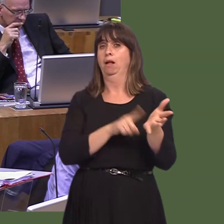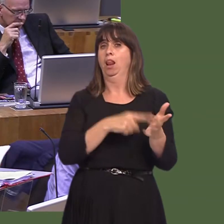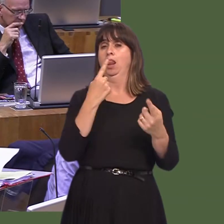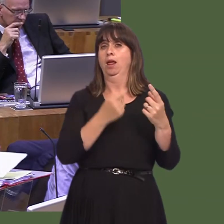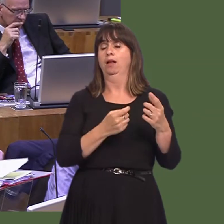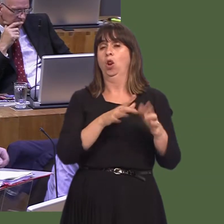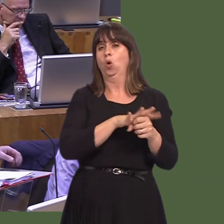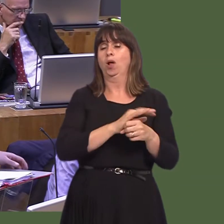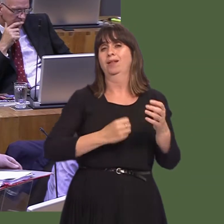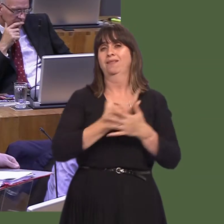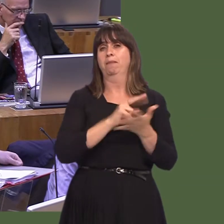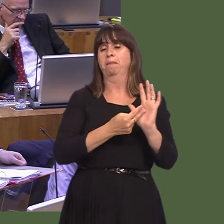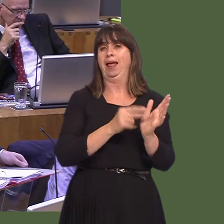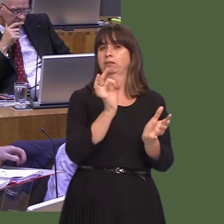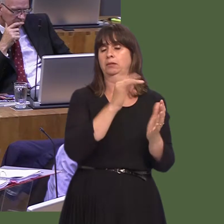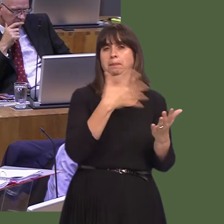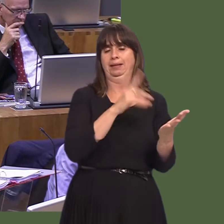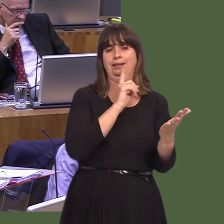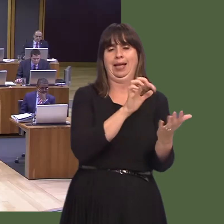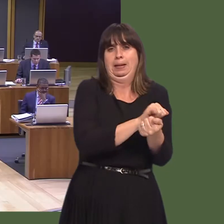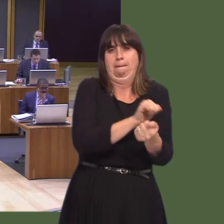Gareth Bennett AM: Yes, thanks for that answer.